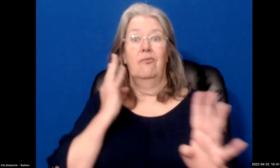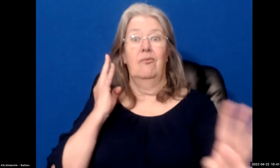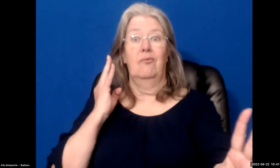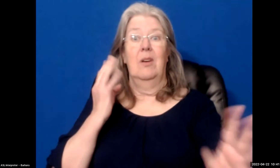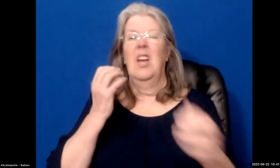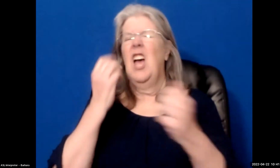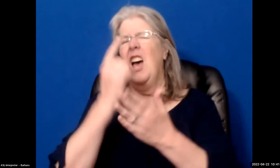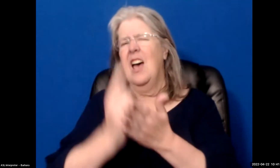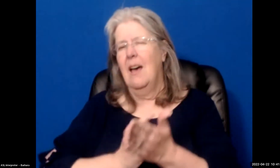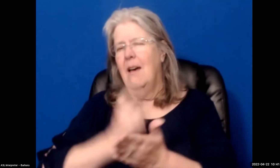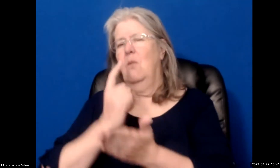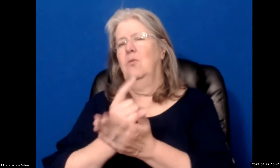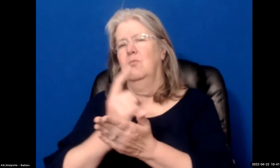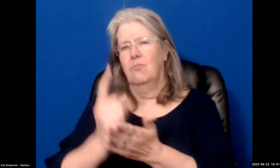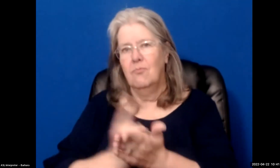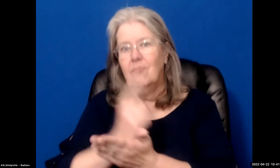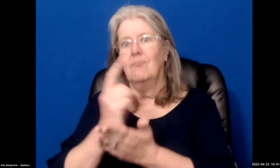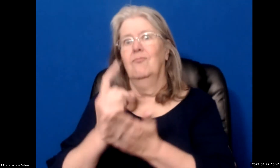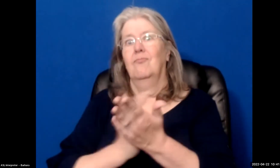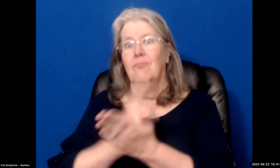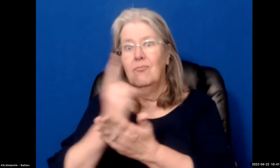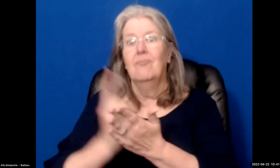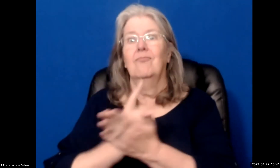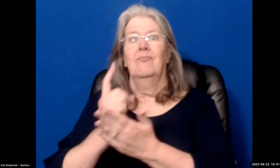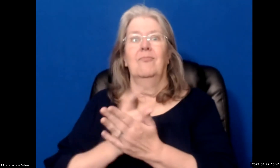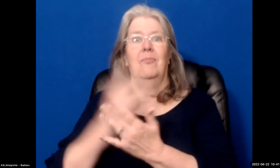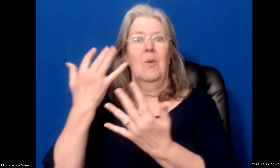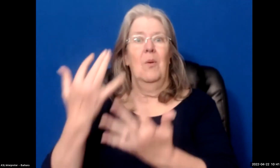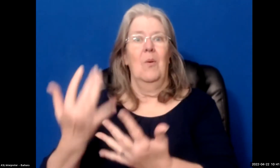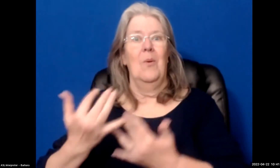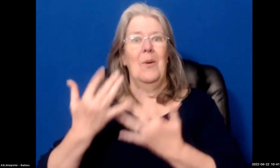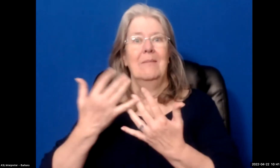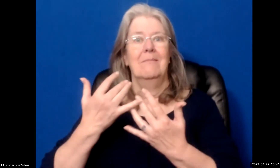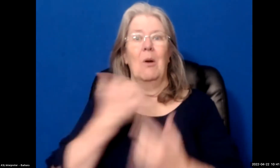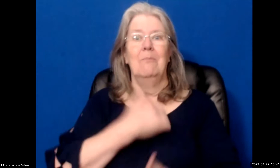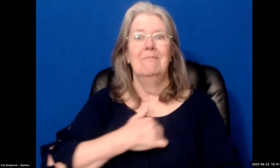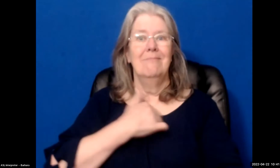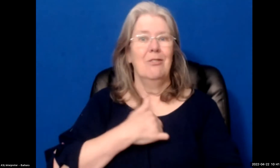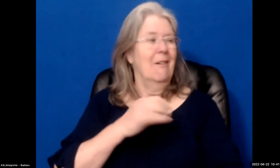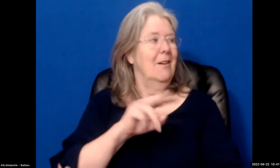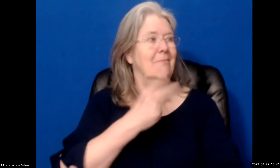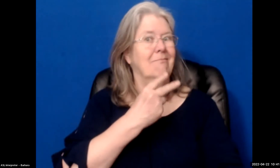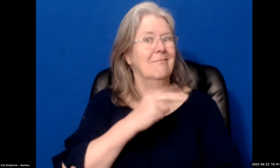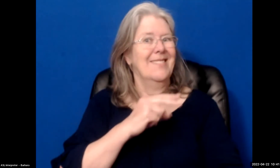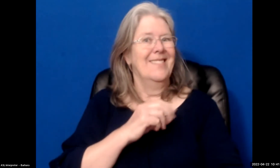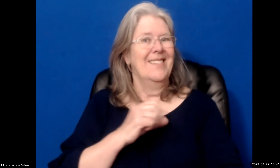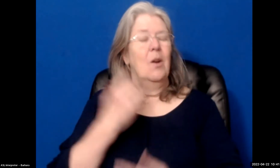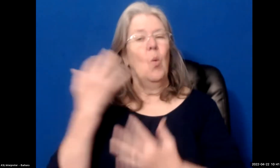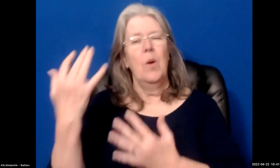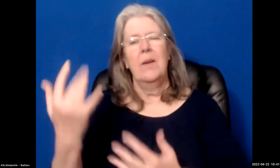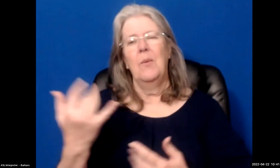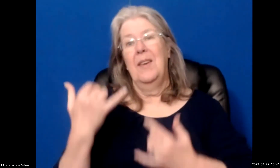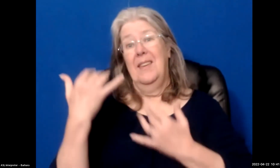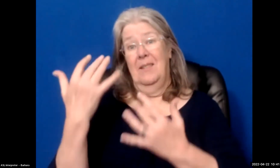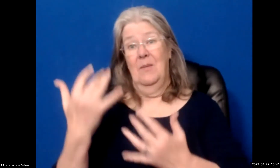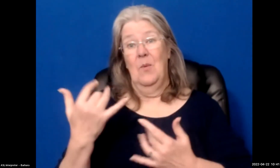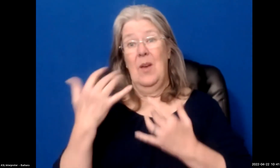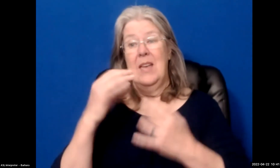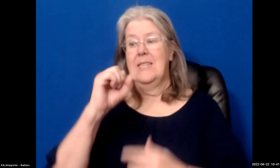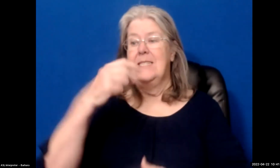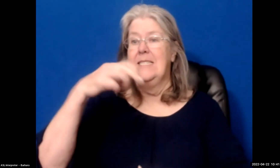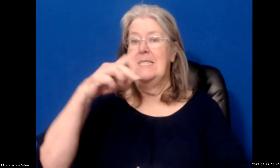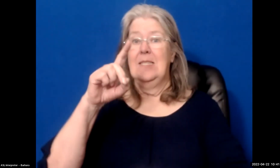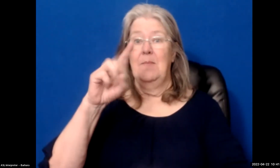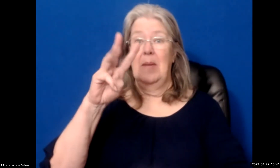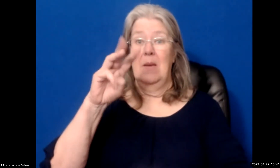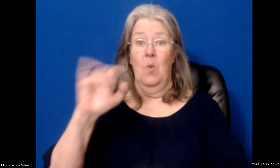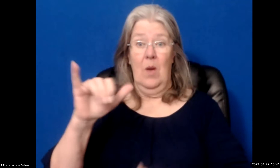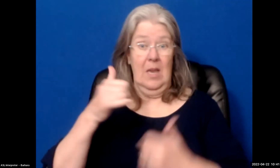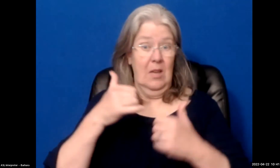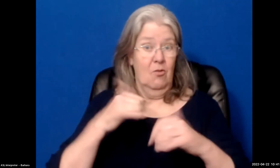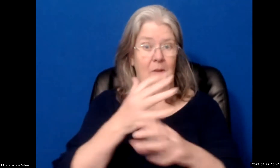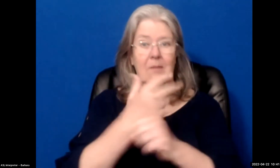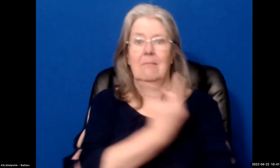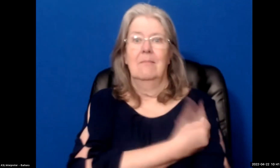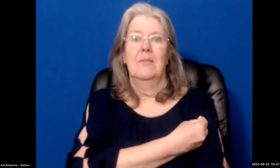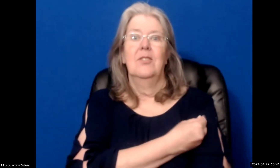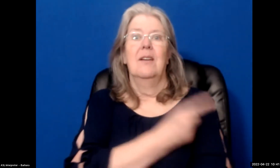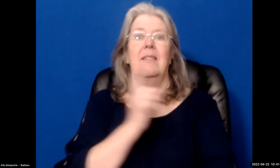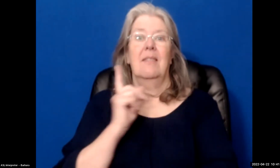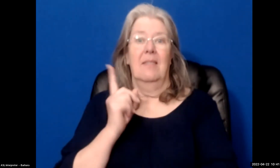We waited for hours at the Speedway in our car to try and got turned away